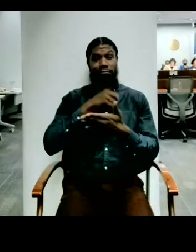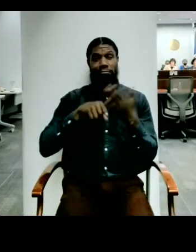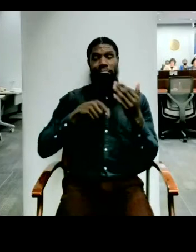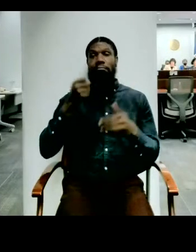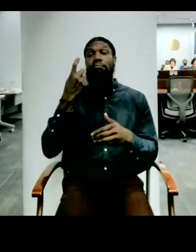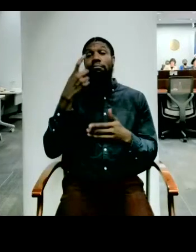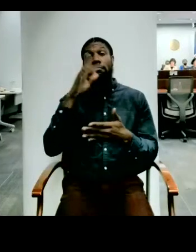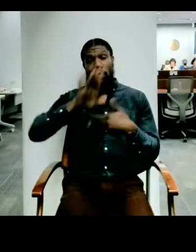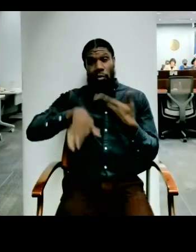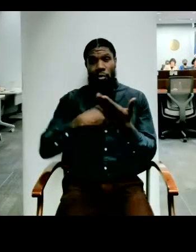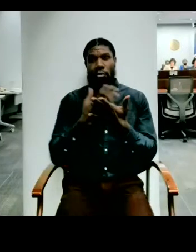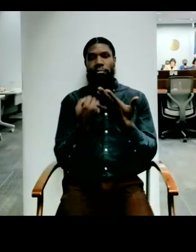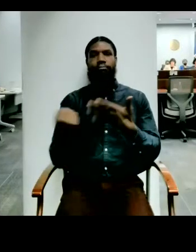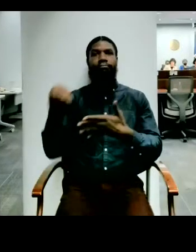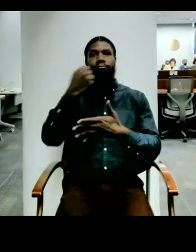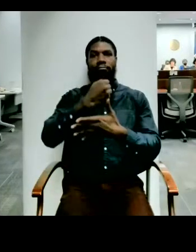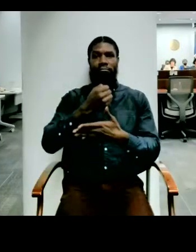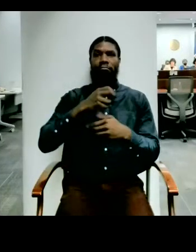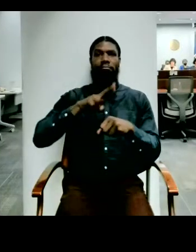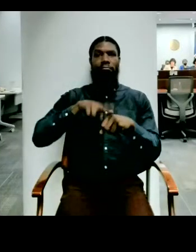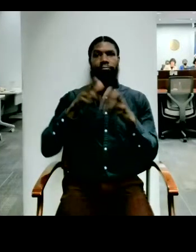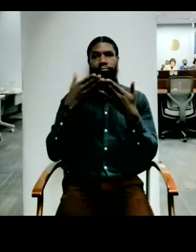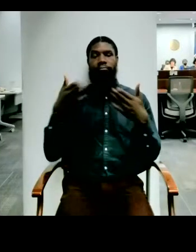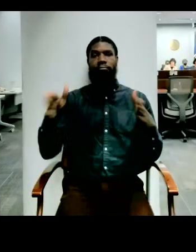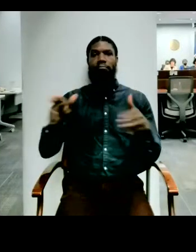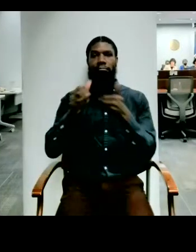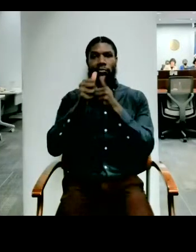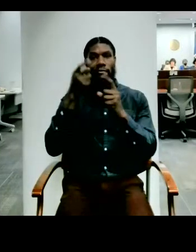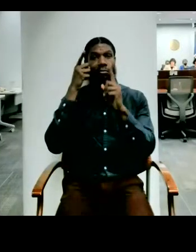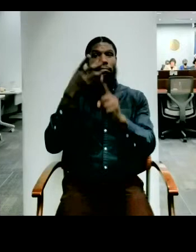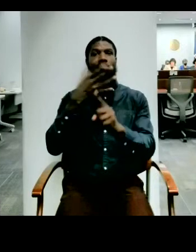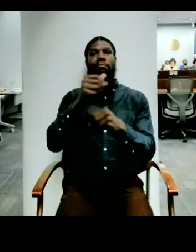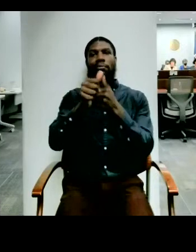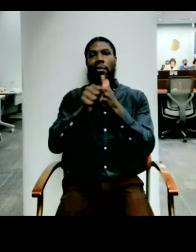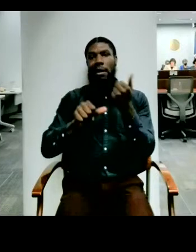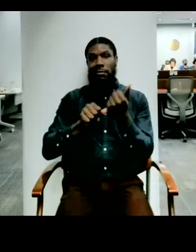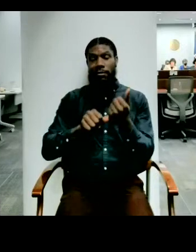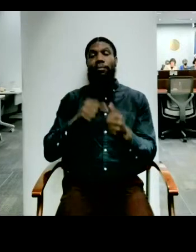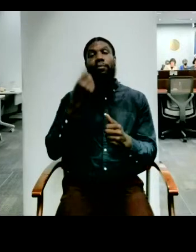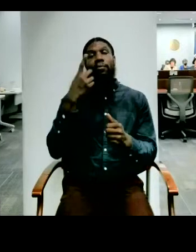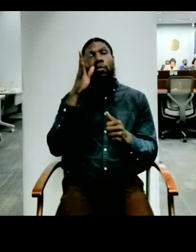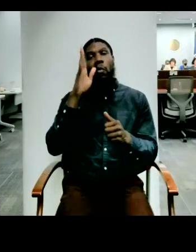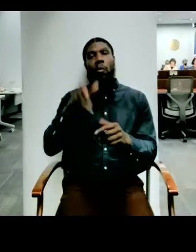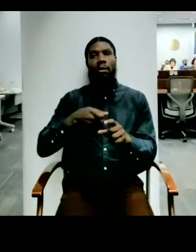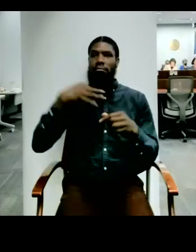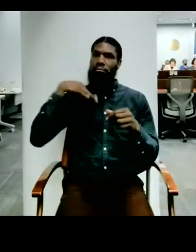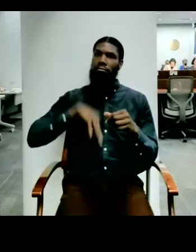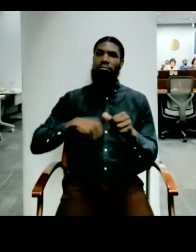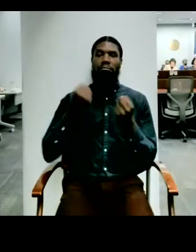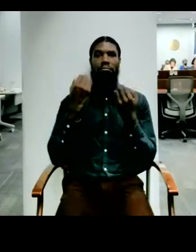nation-wide goals and Compliance Assistance, employees and employers across the country,